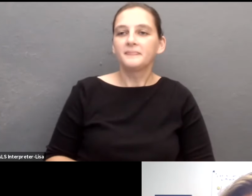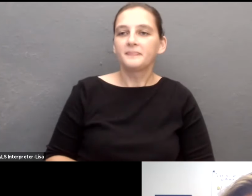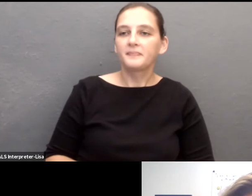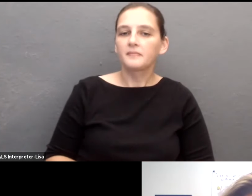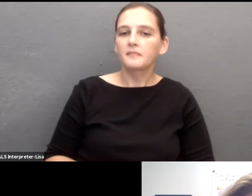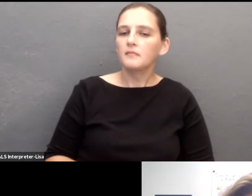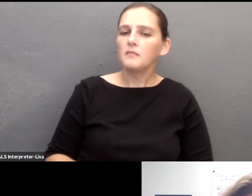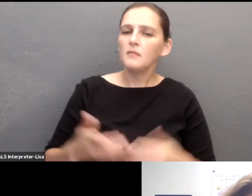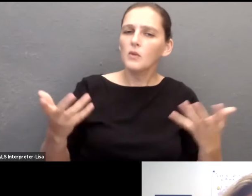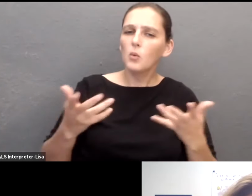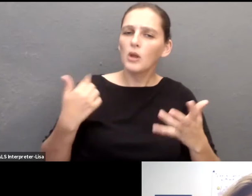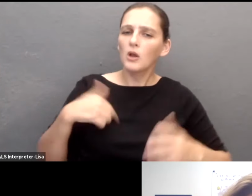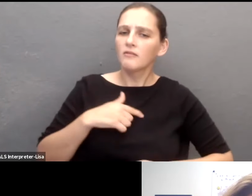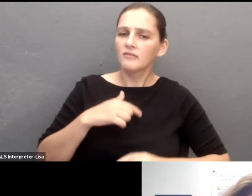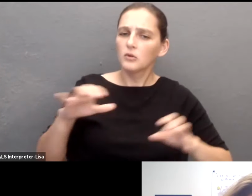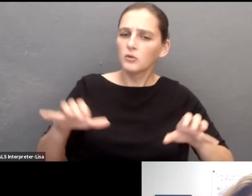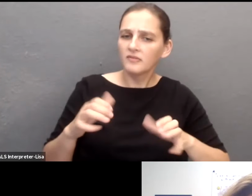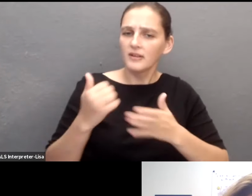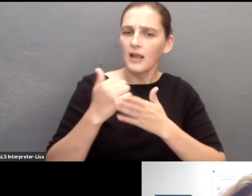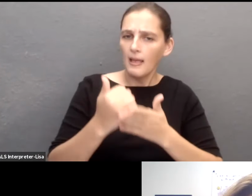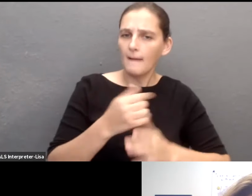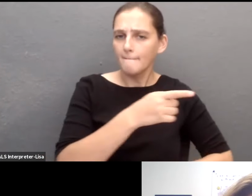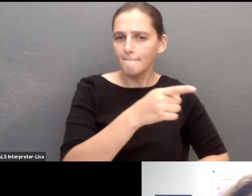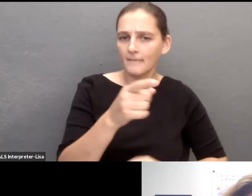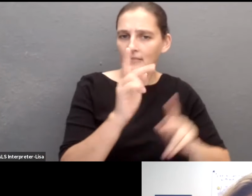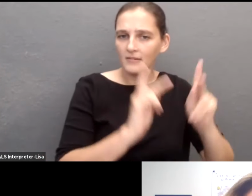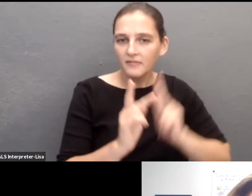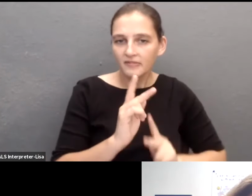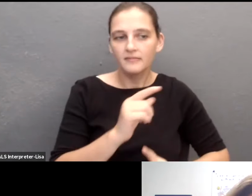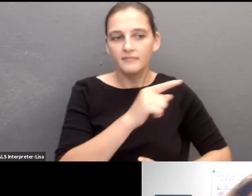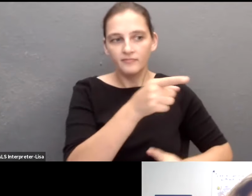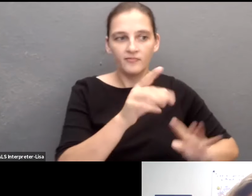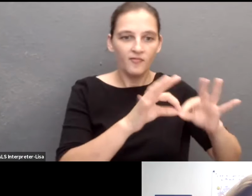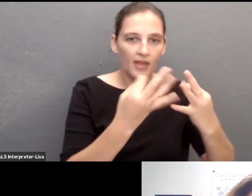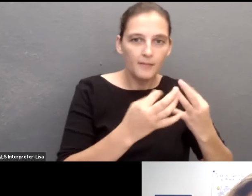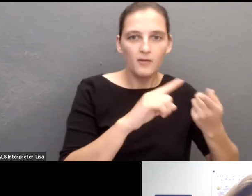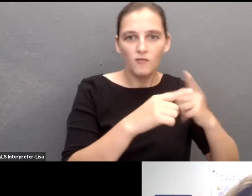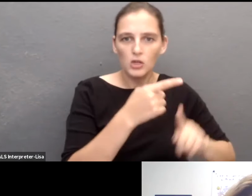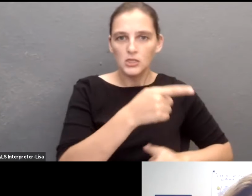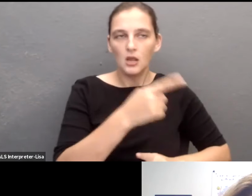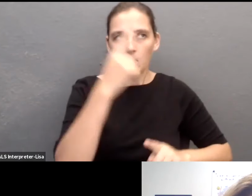can we do to help others, especially friends and family be open to the idea of getting